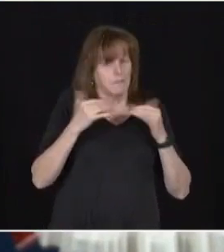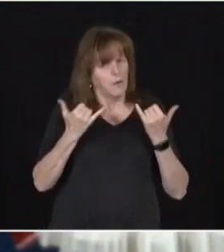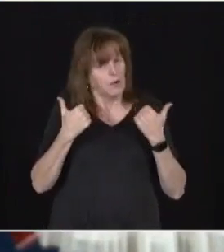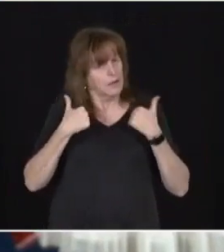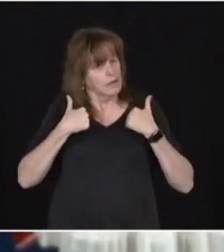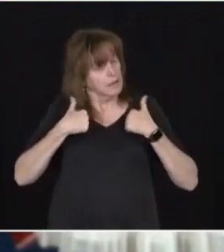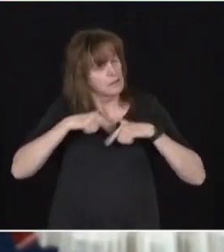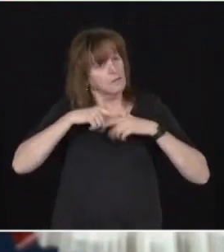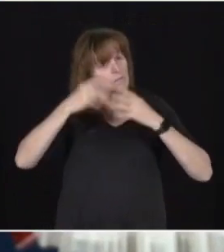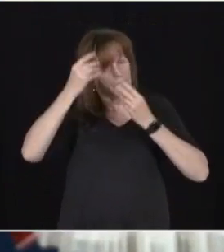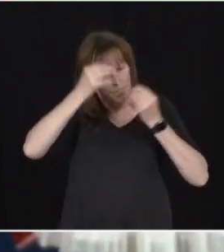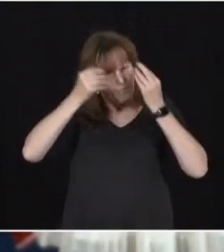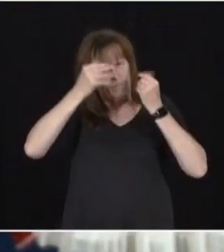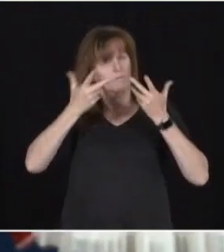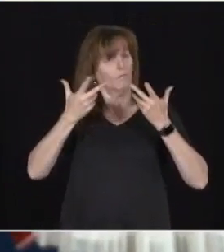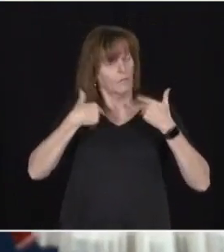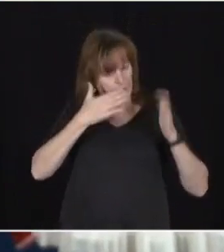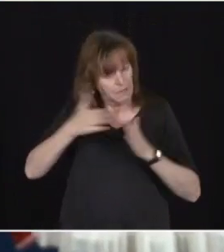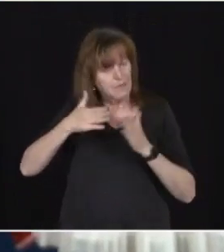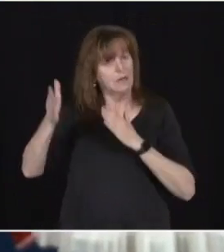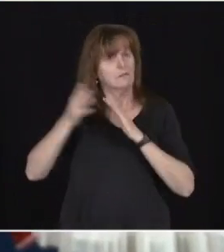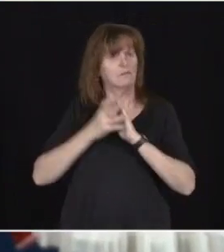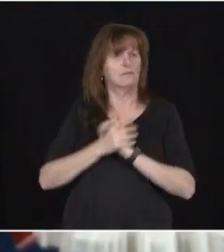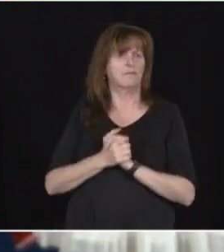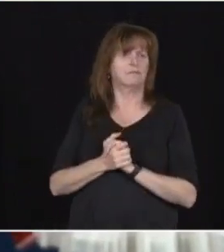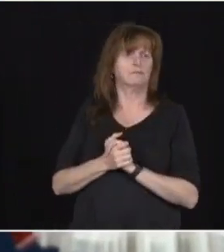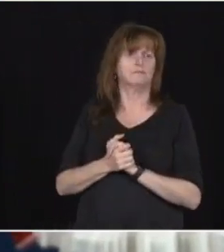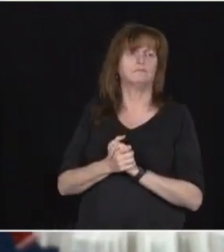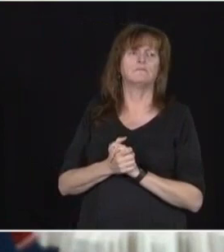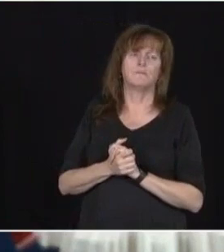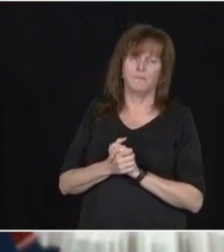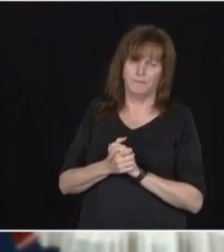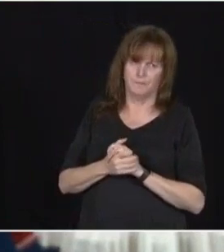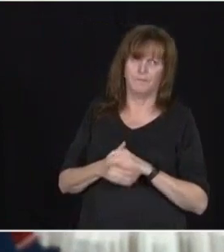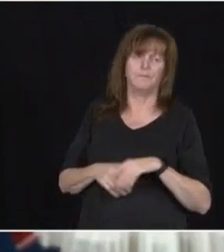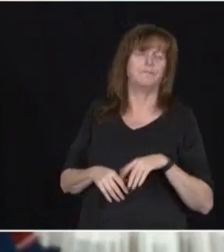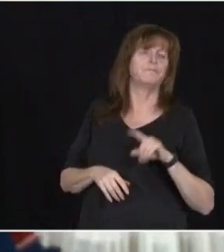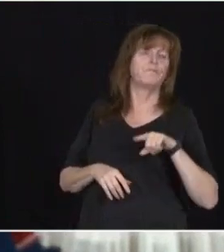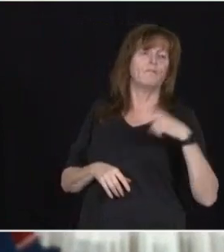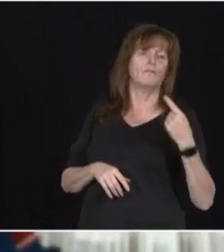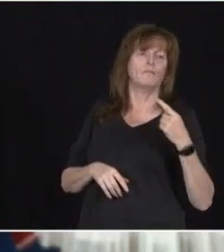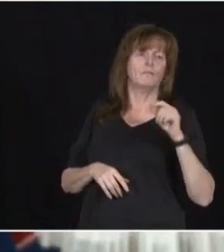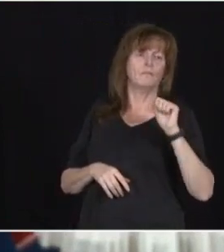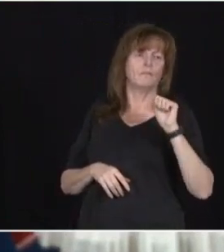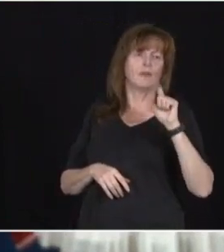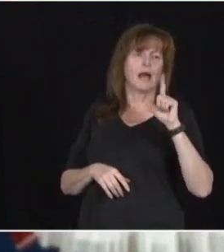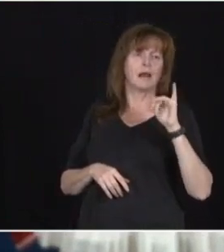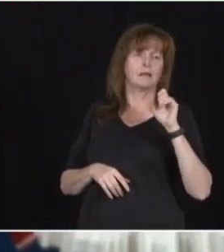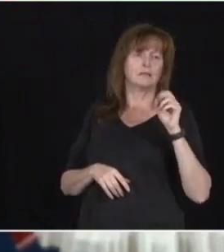the time. Next question.